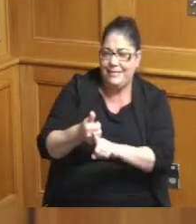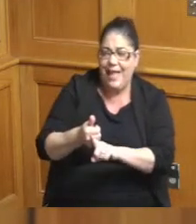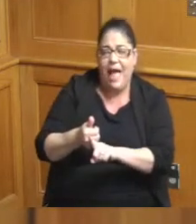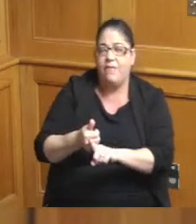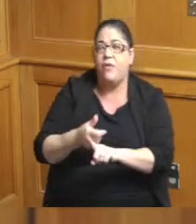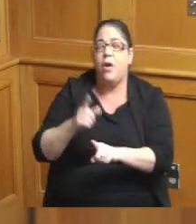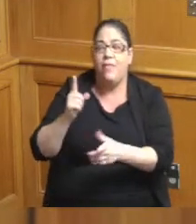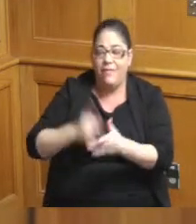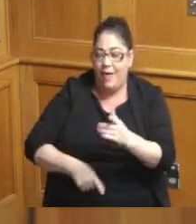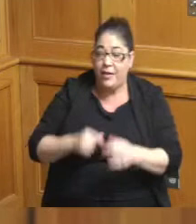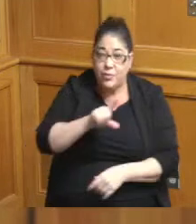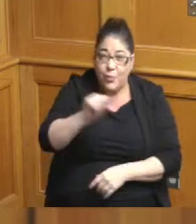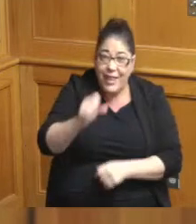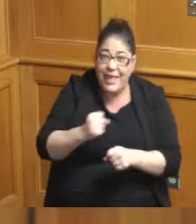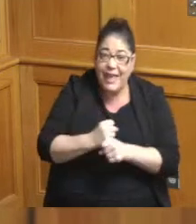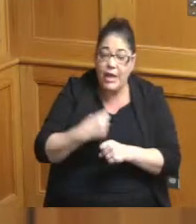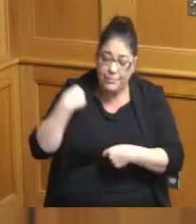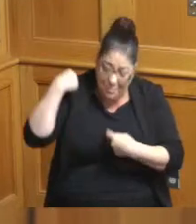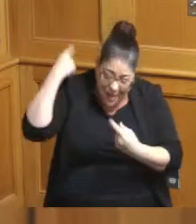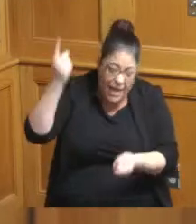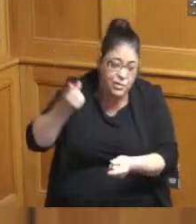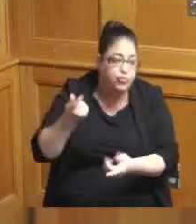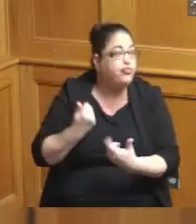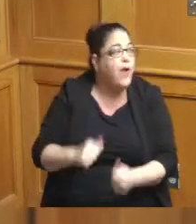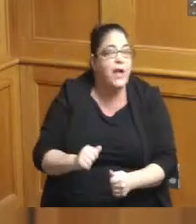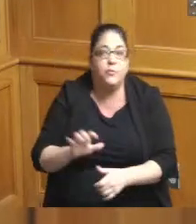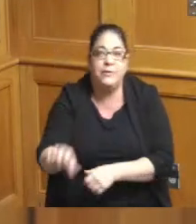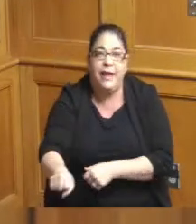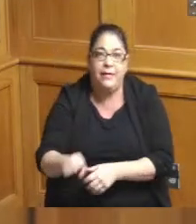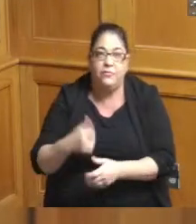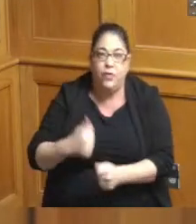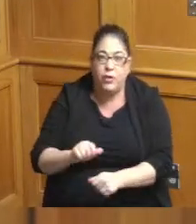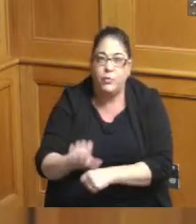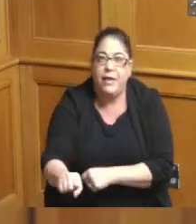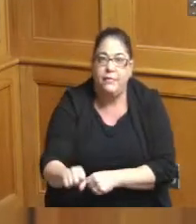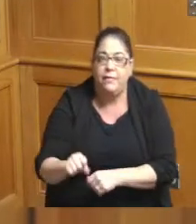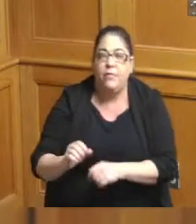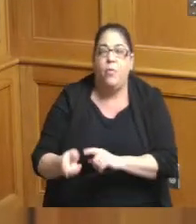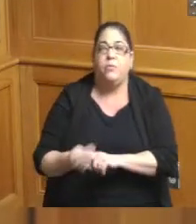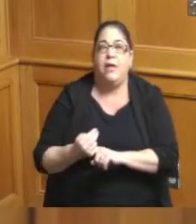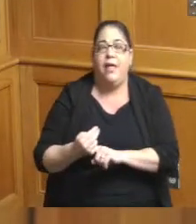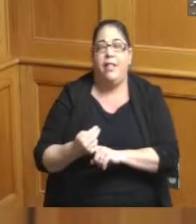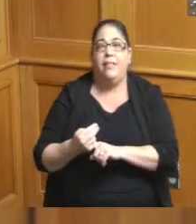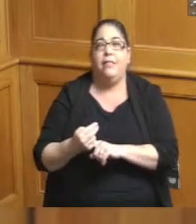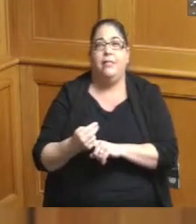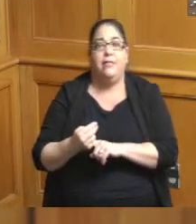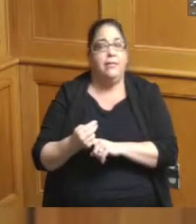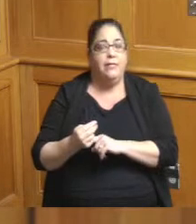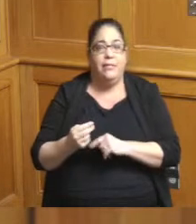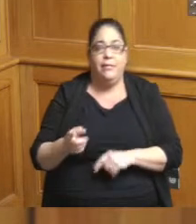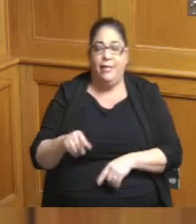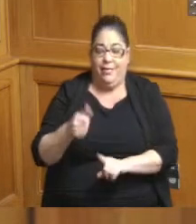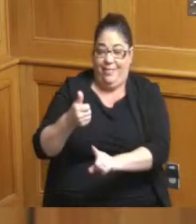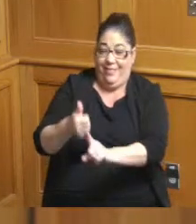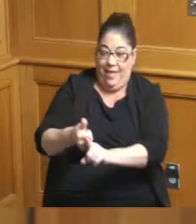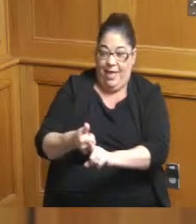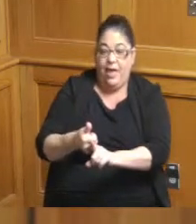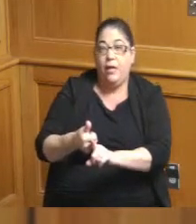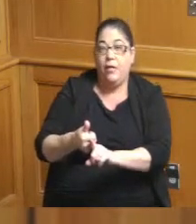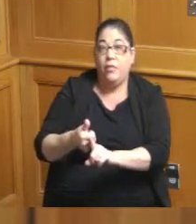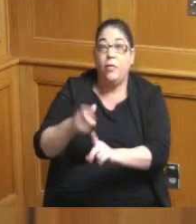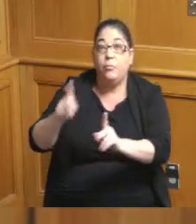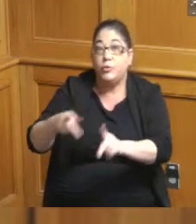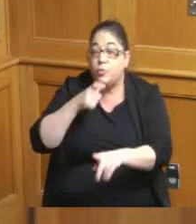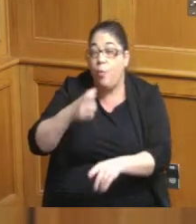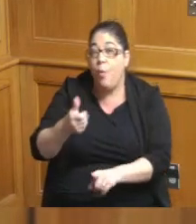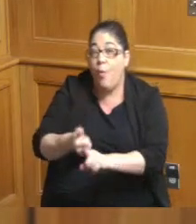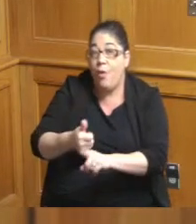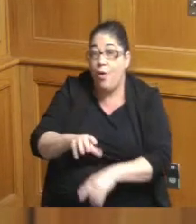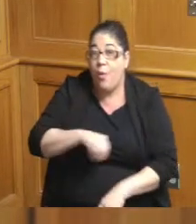20 years trying to get control of the Millennium Hotel with an out of the country owner who had